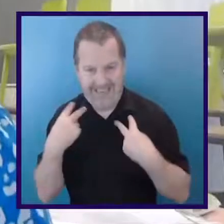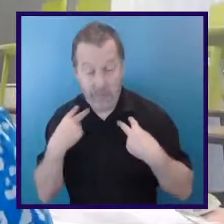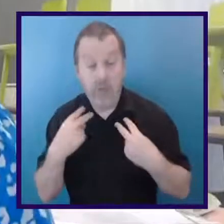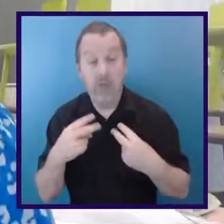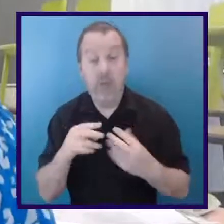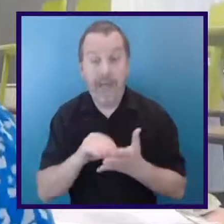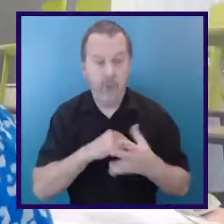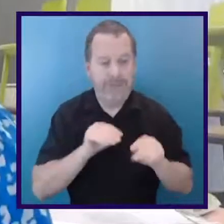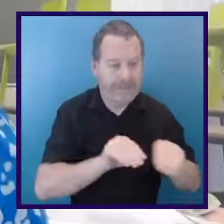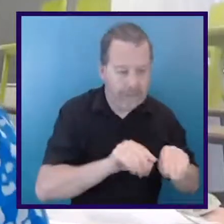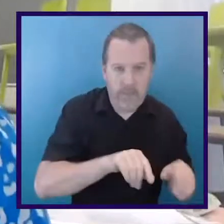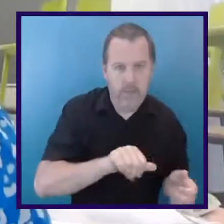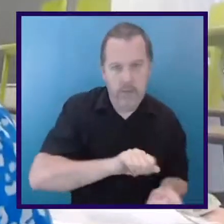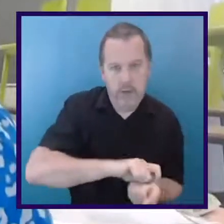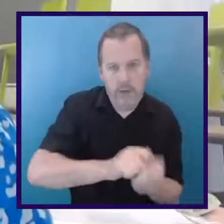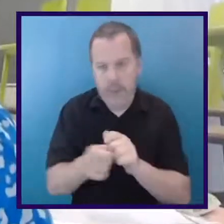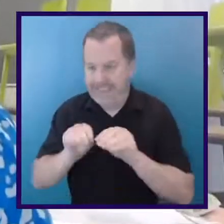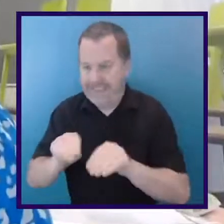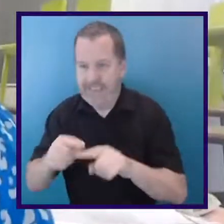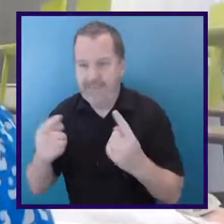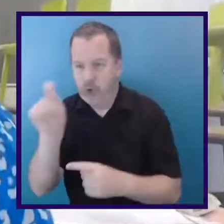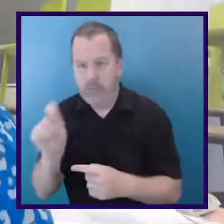They're not involved in any other subjects, they are all language specialists.